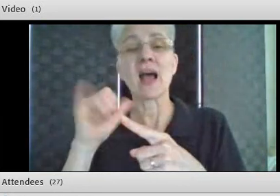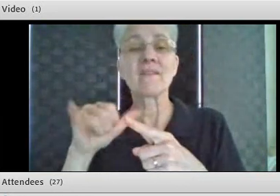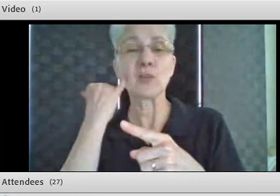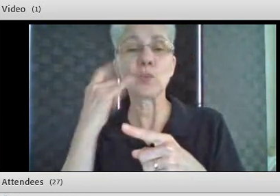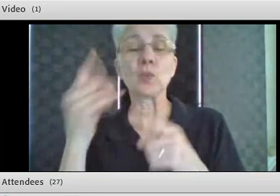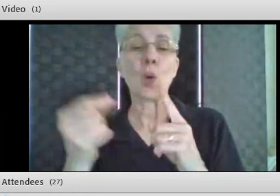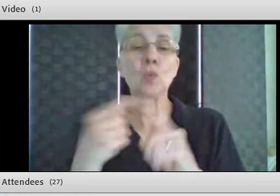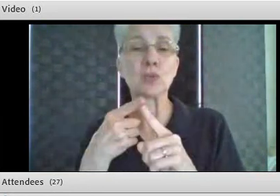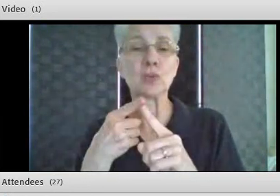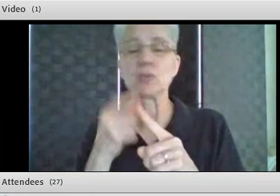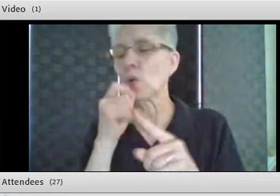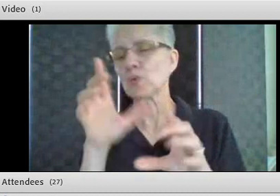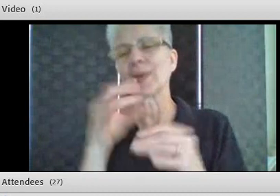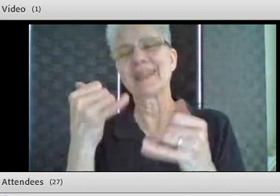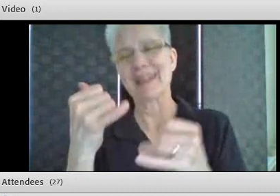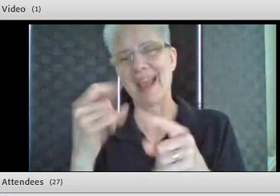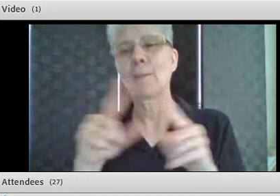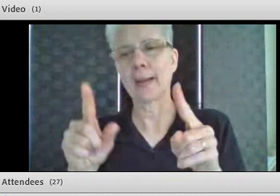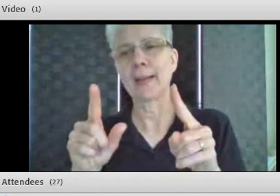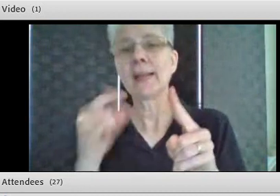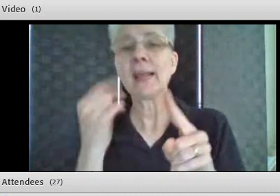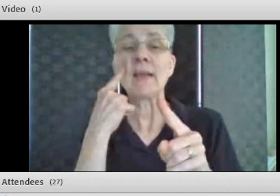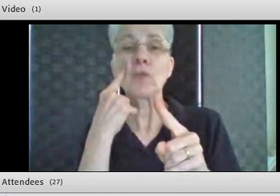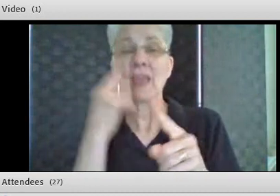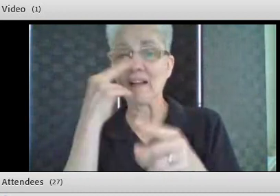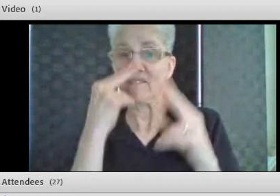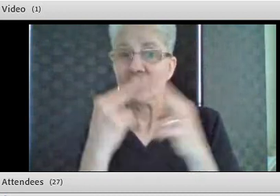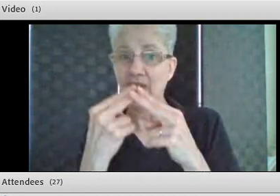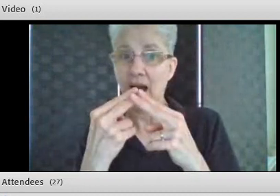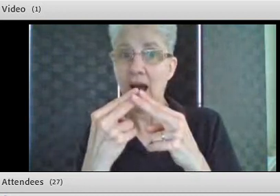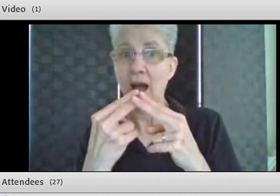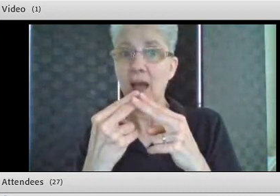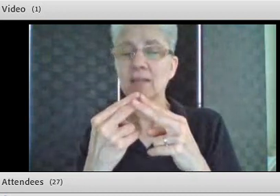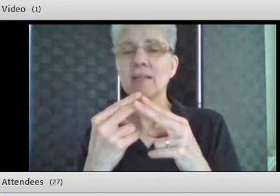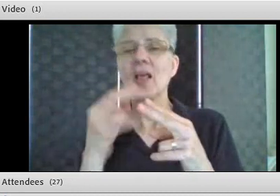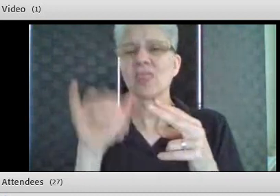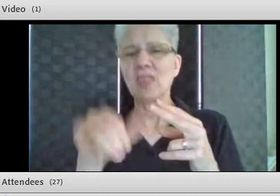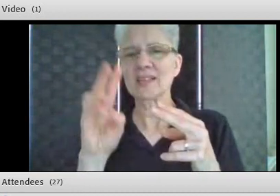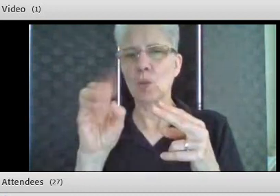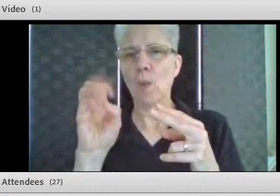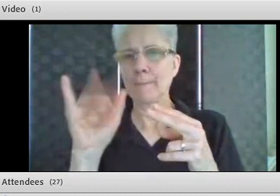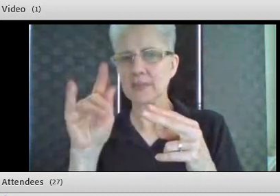Don't be intimidated. So Compose Yourself, if you go to --